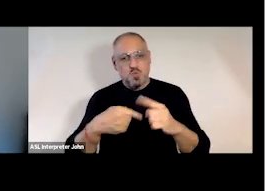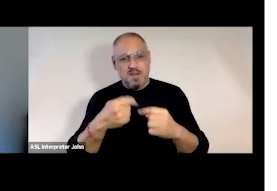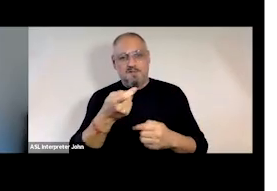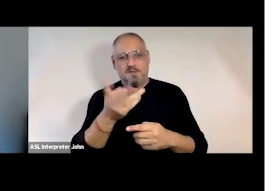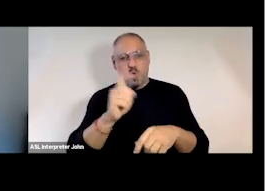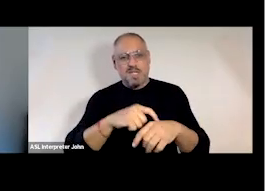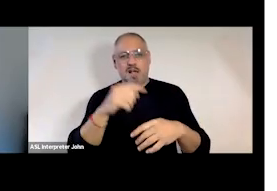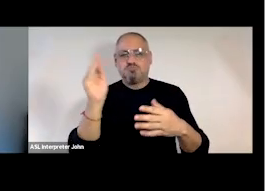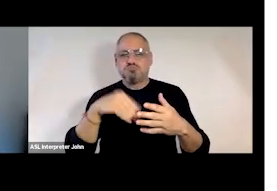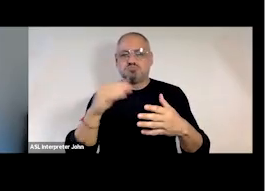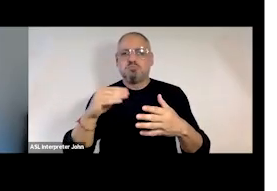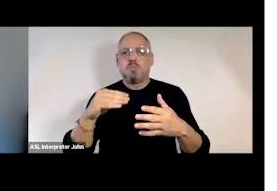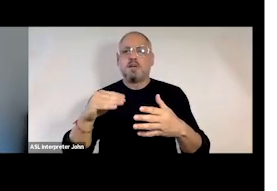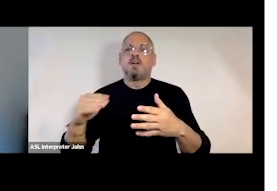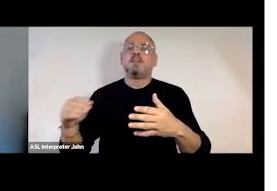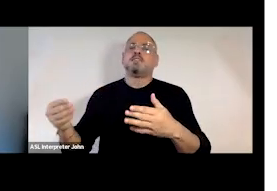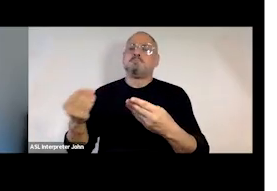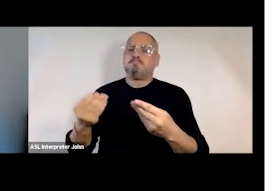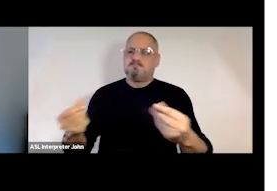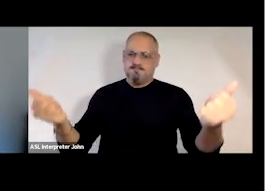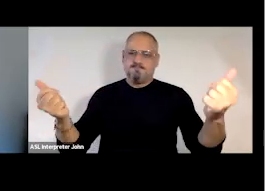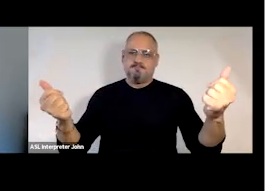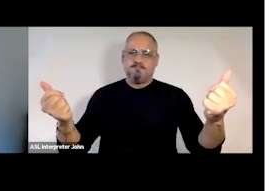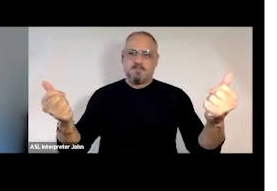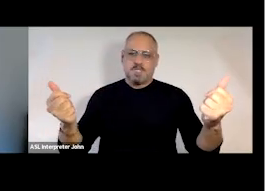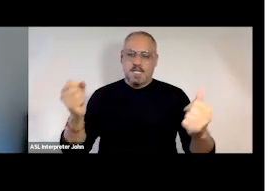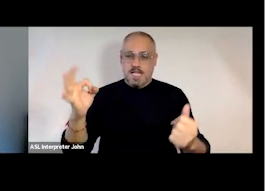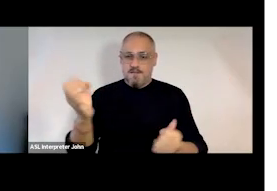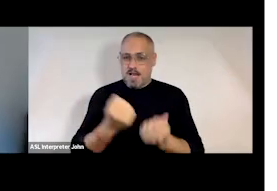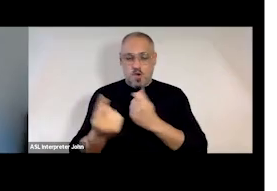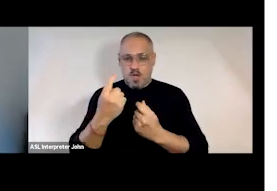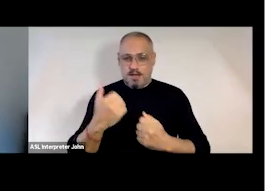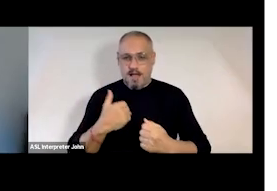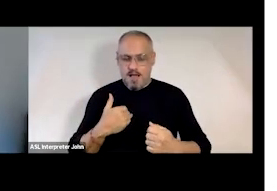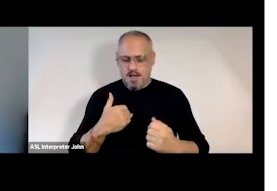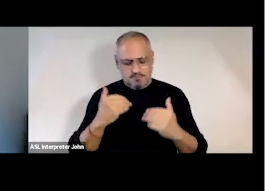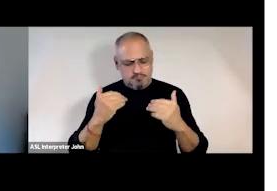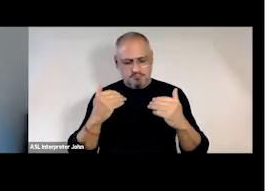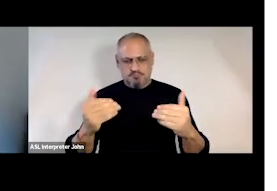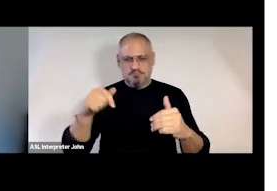it makes more sense and it gets easier. But if you have any questions about that, feel free to put 'em in the chat,